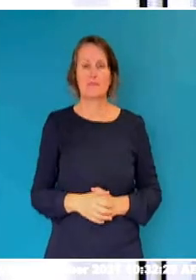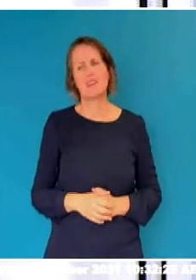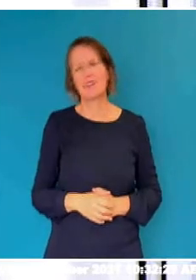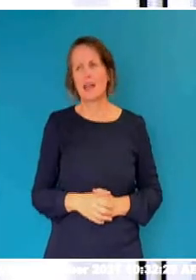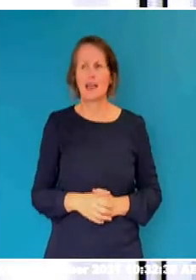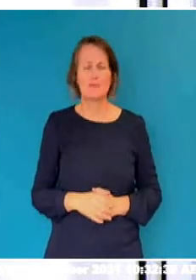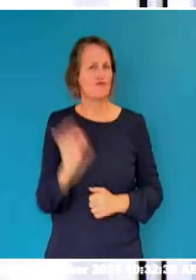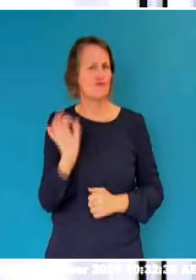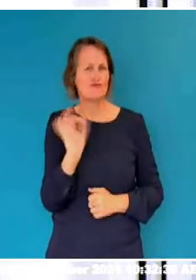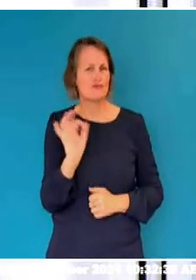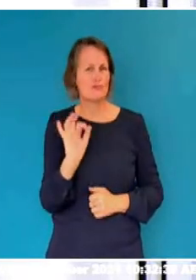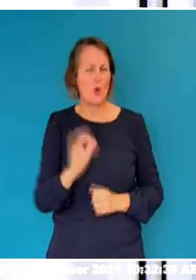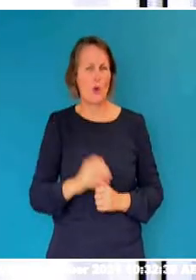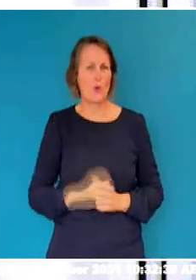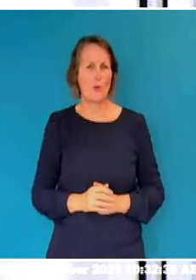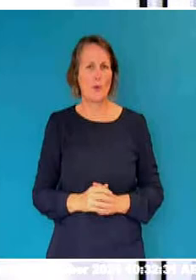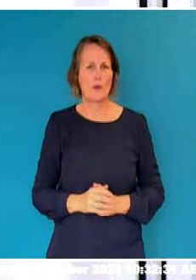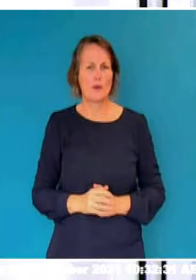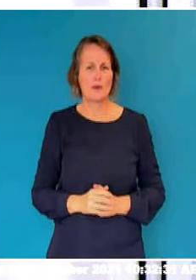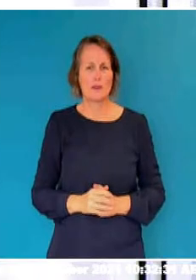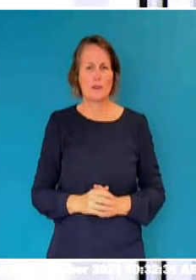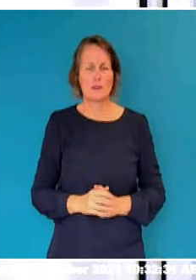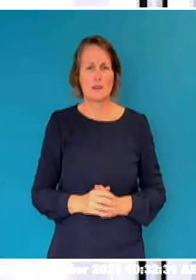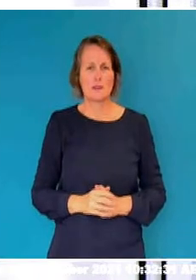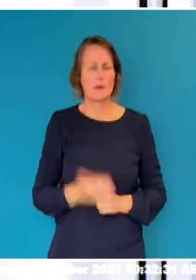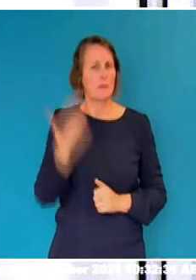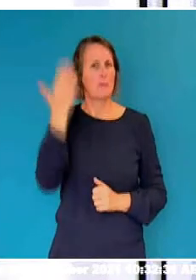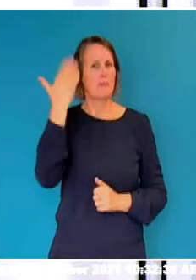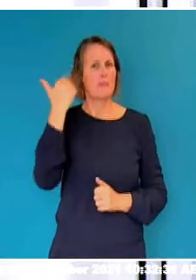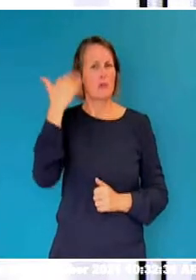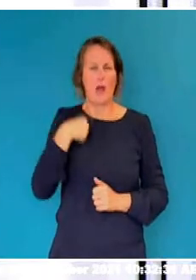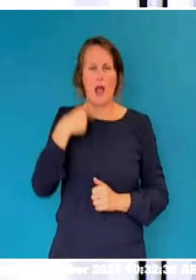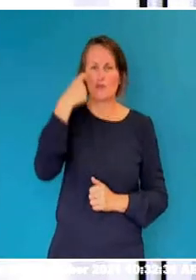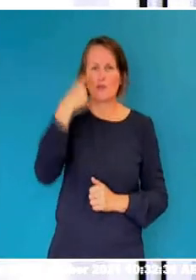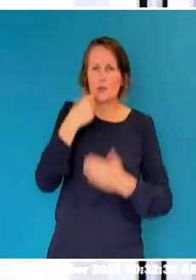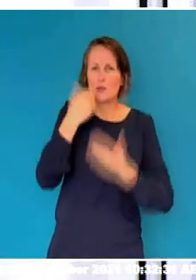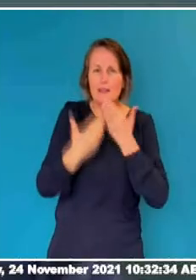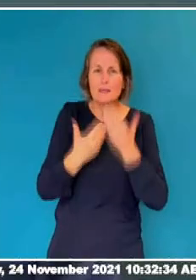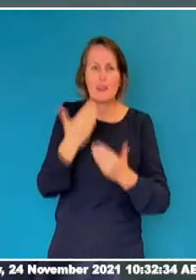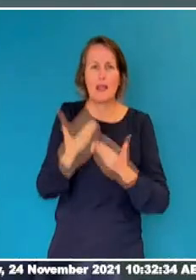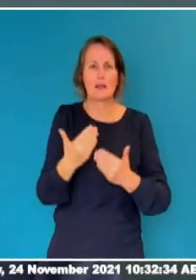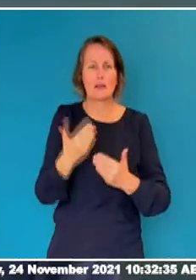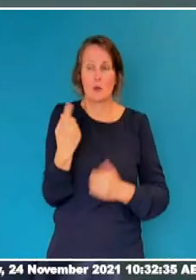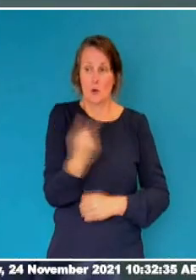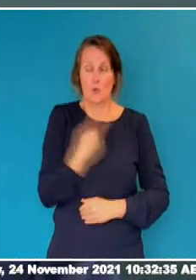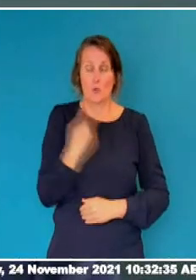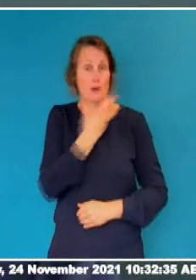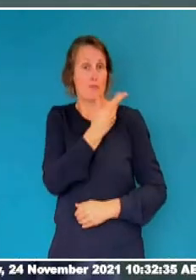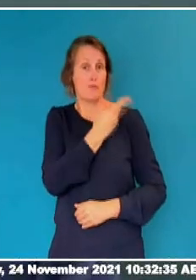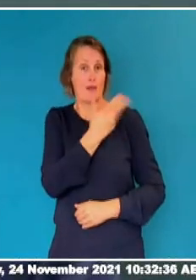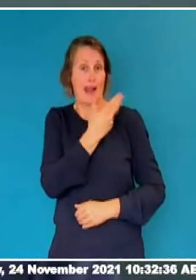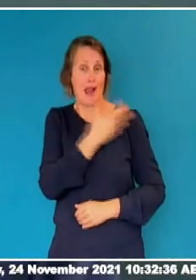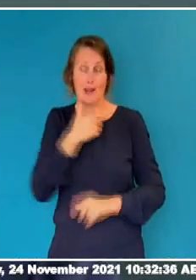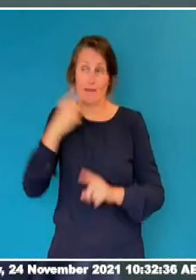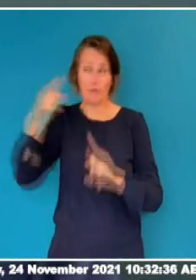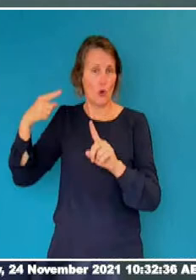I sought to make the point earlier, we are really proud and we've got a long history in